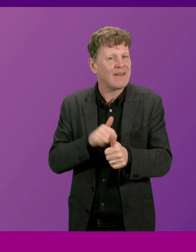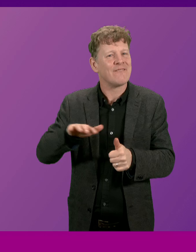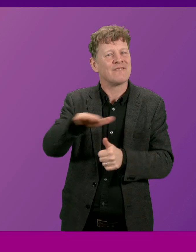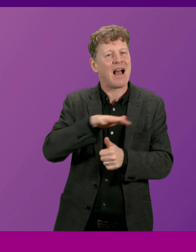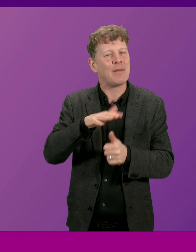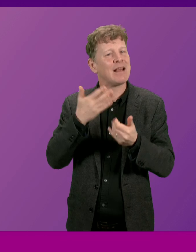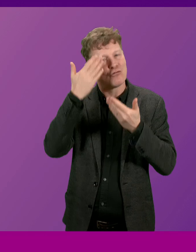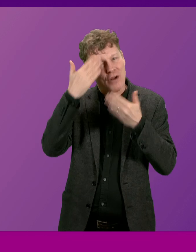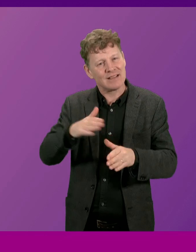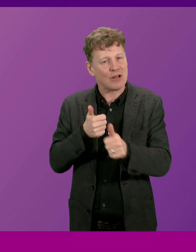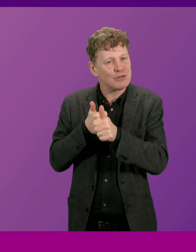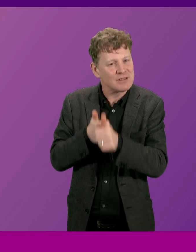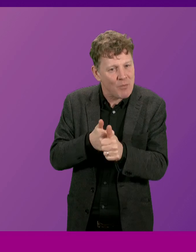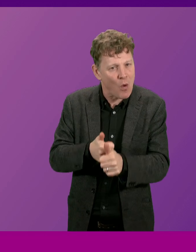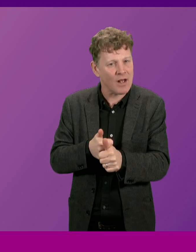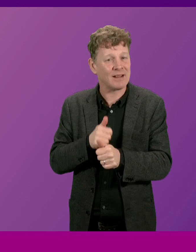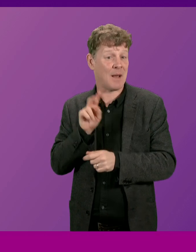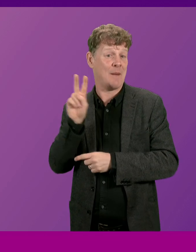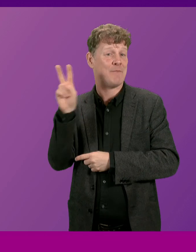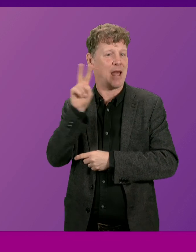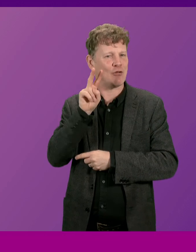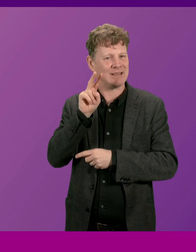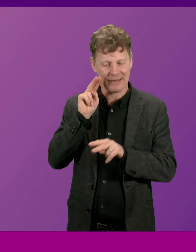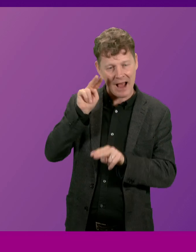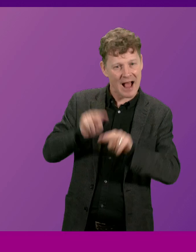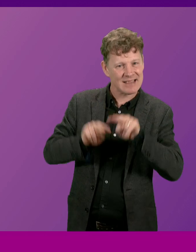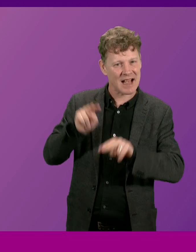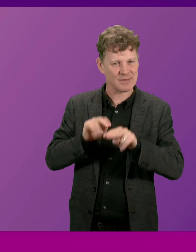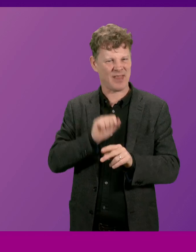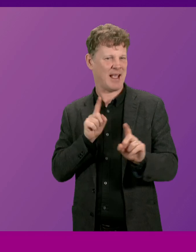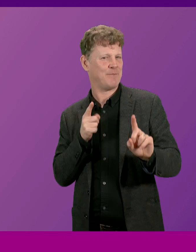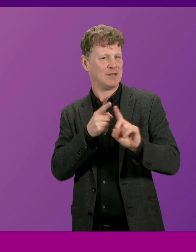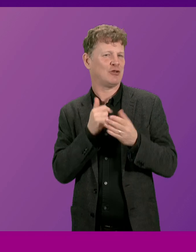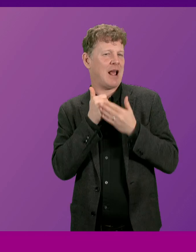support and parenting capacity assessments have been part of its mission to help families on the